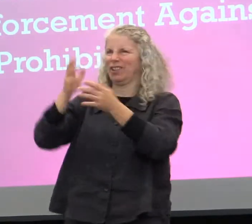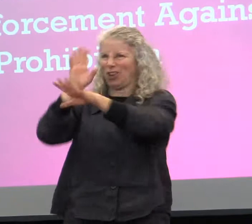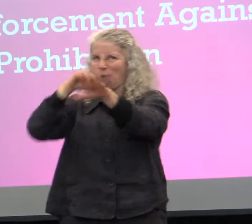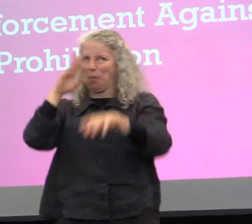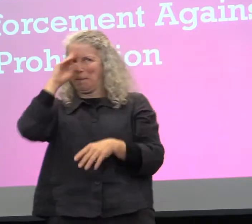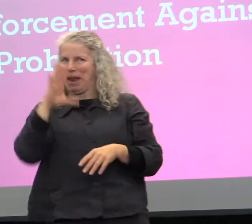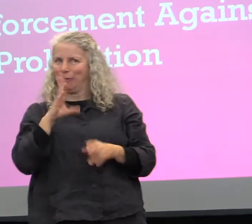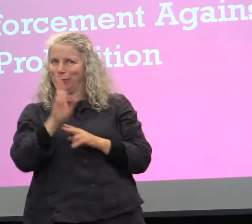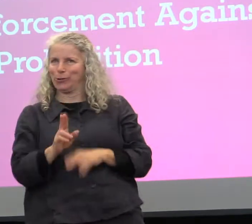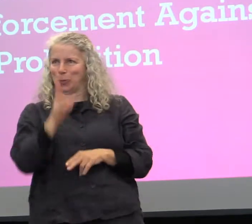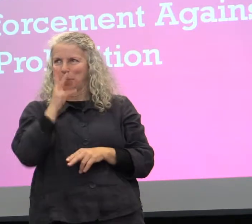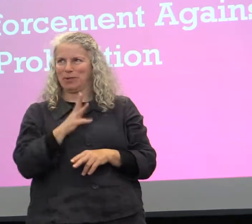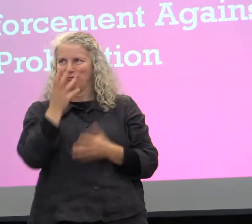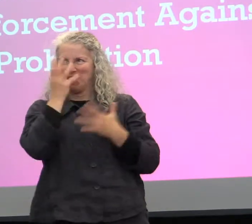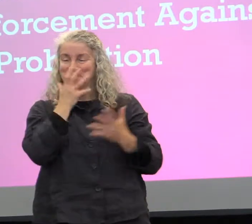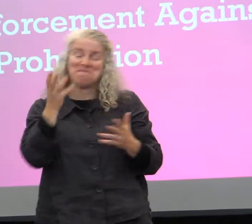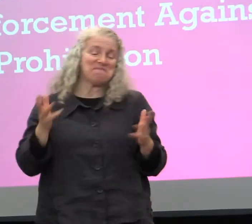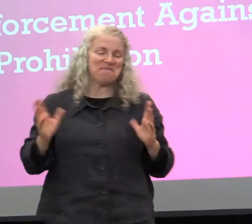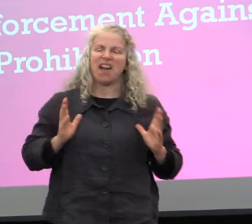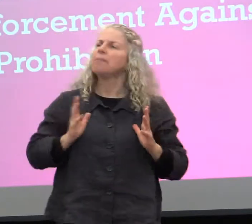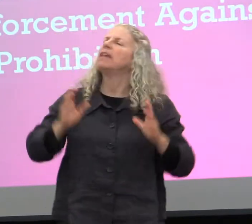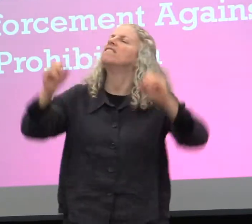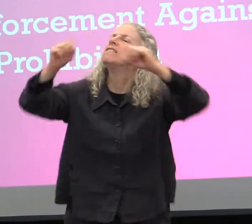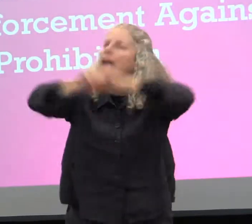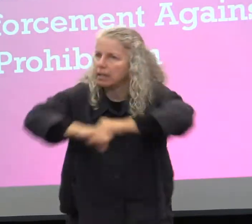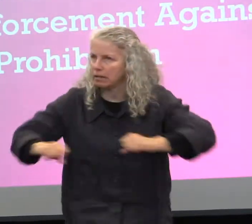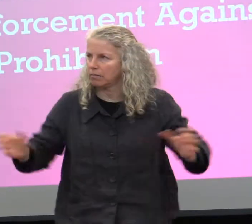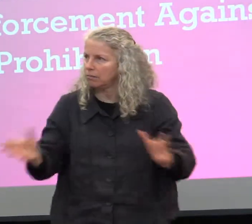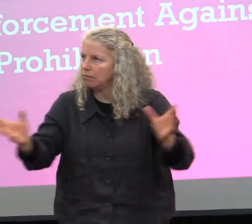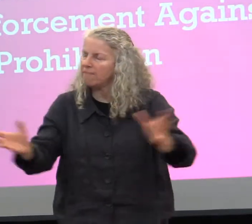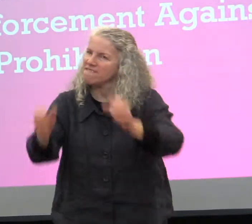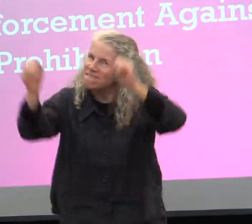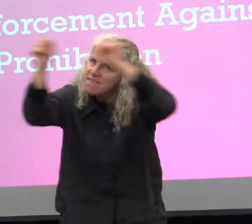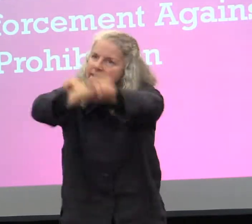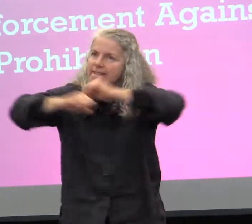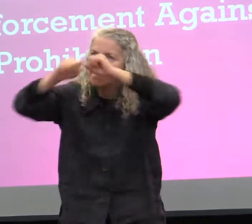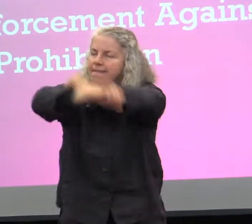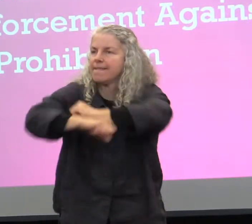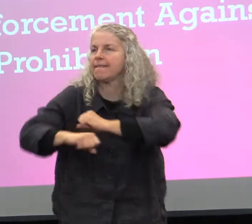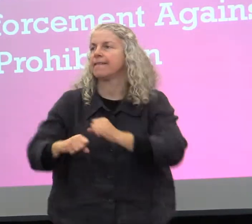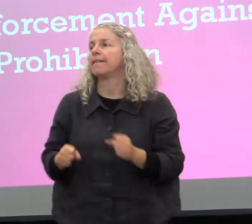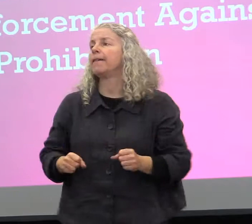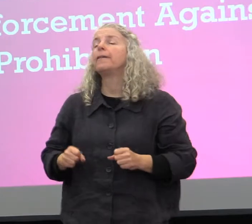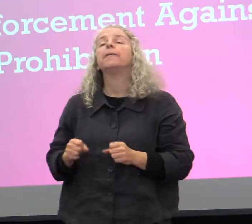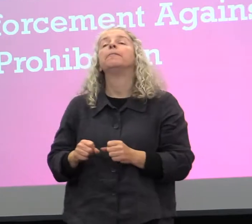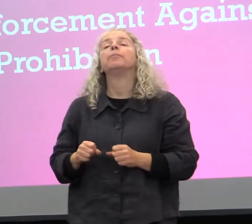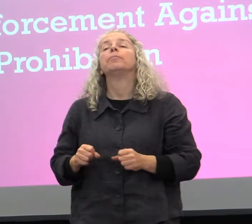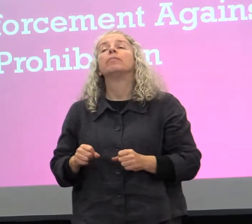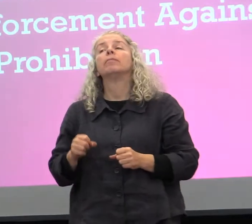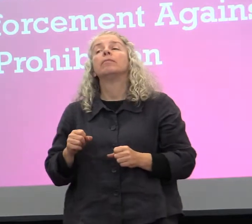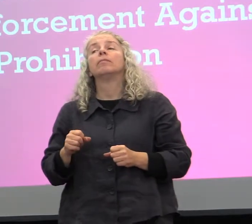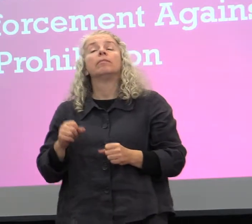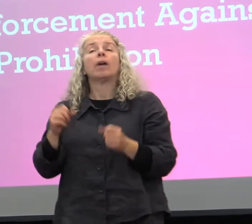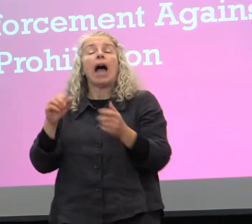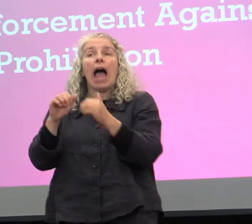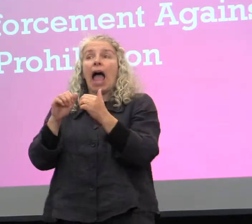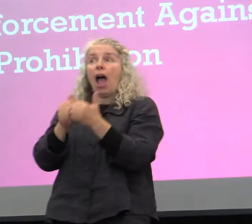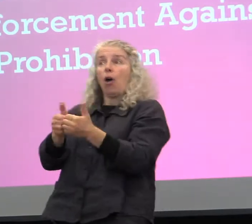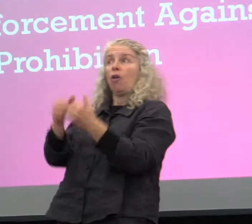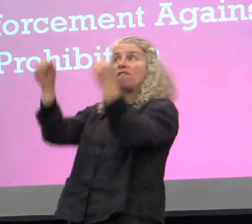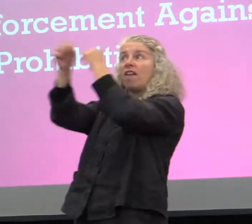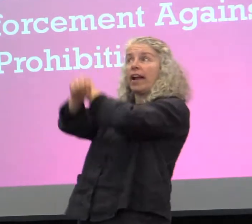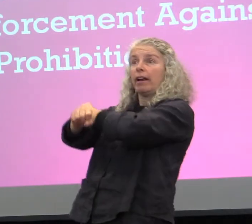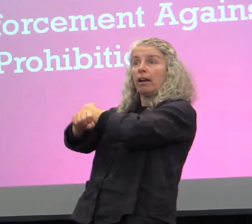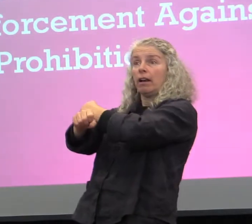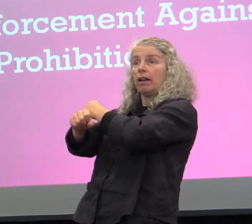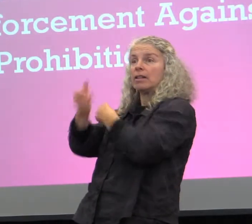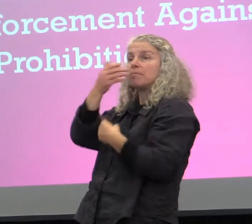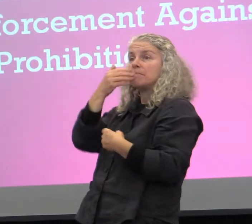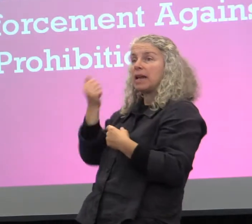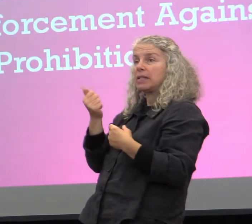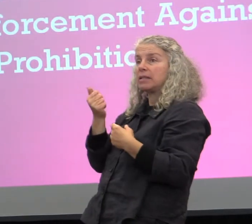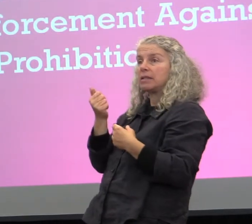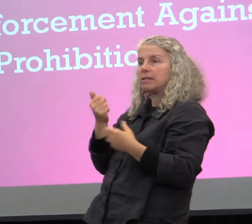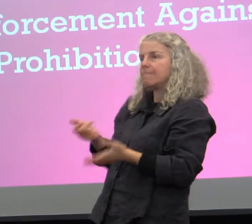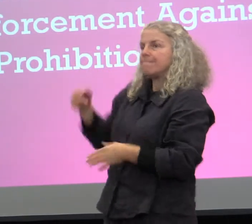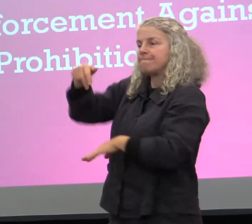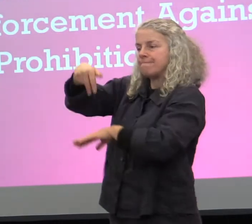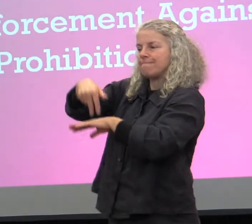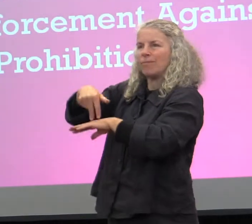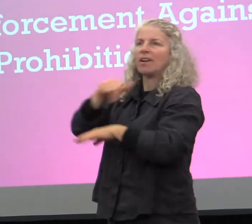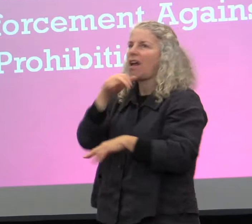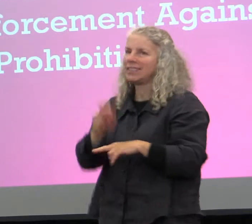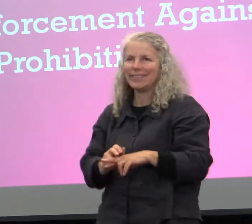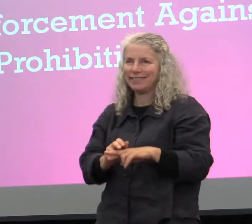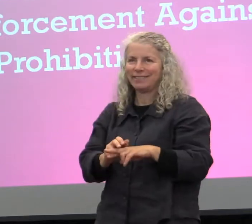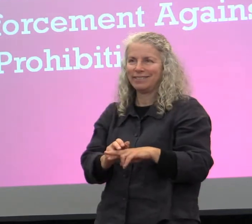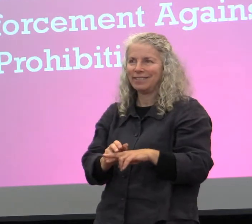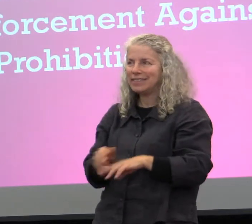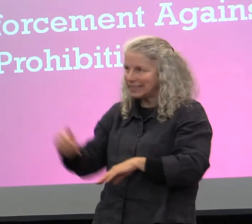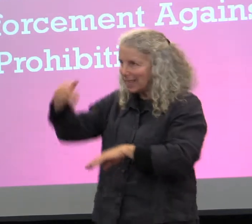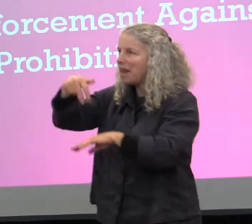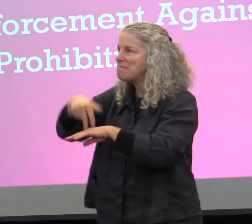At all cost, fight. And the best position to fight from is one of being on your feet. So stand up.